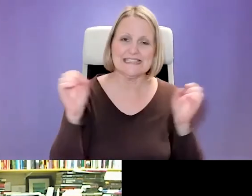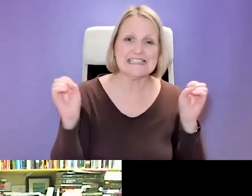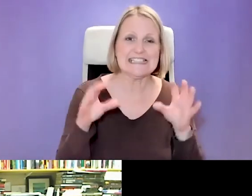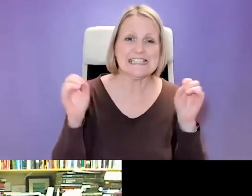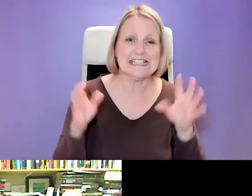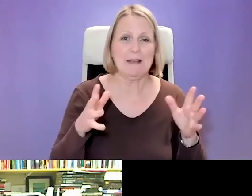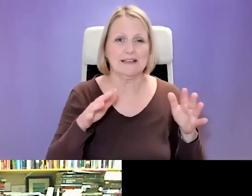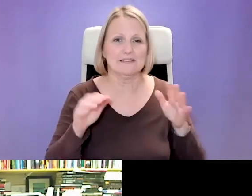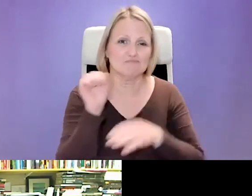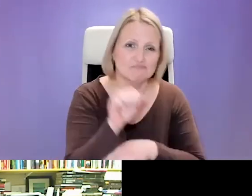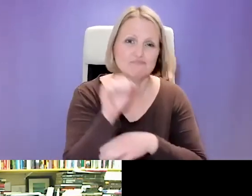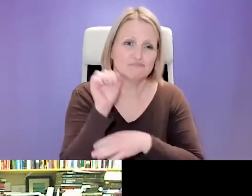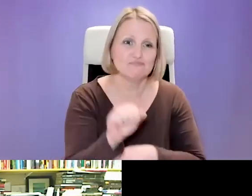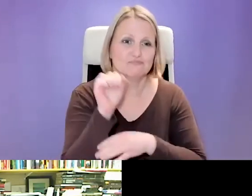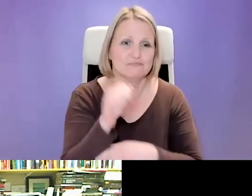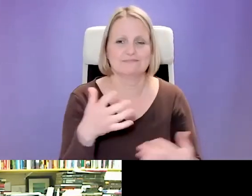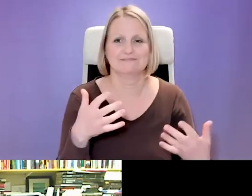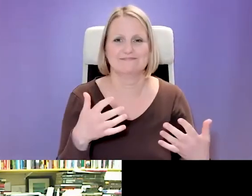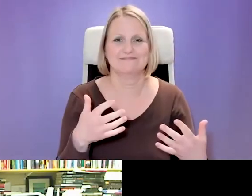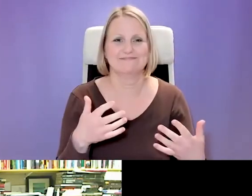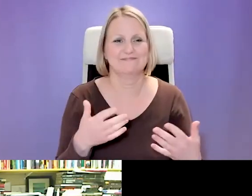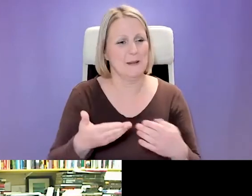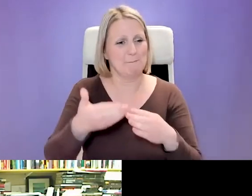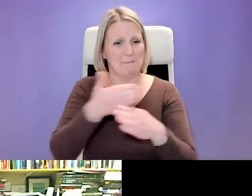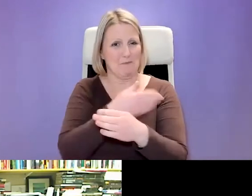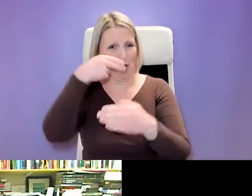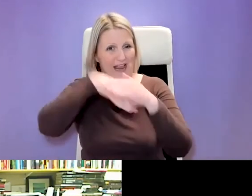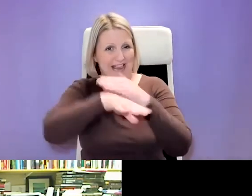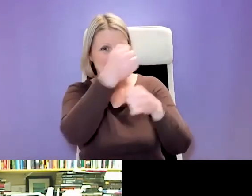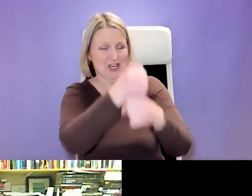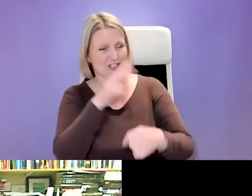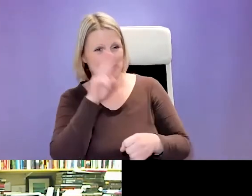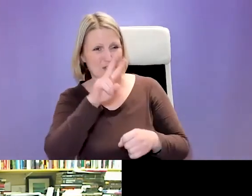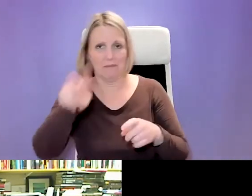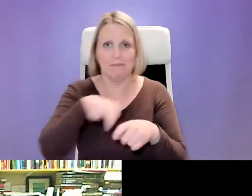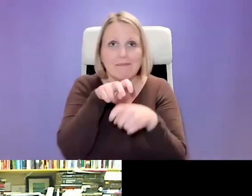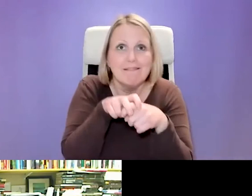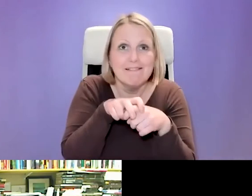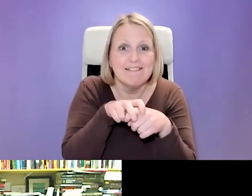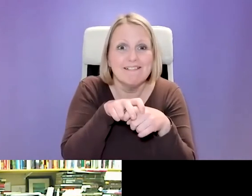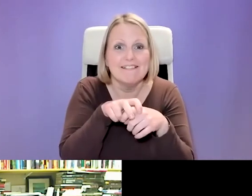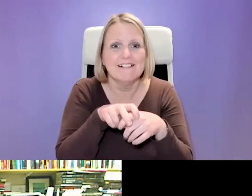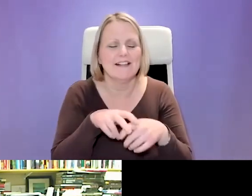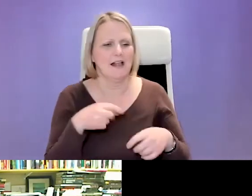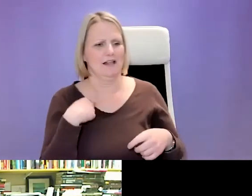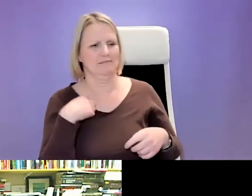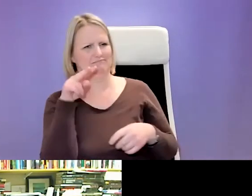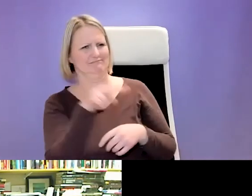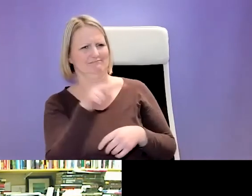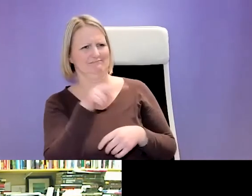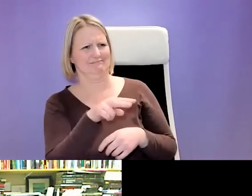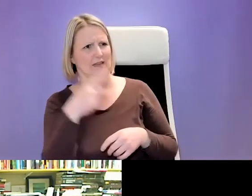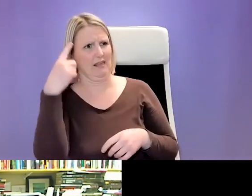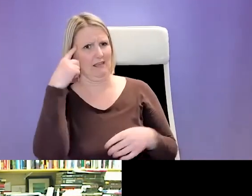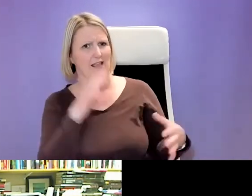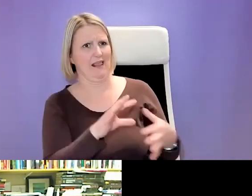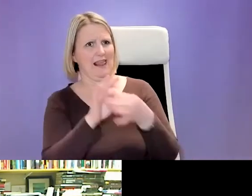if I hadn't seen him in the worshipping community as understood as a theologian and as an act of